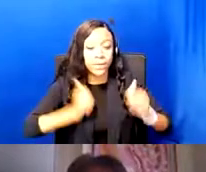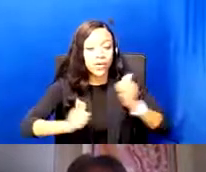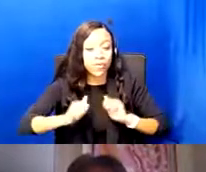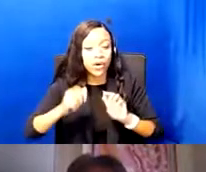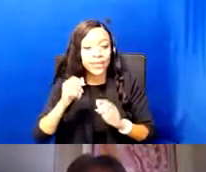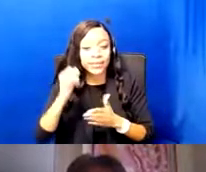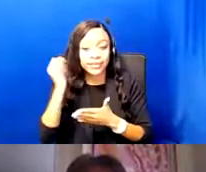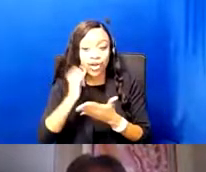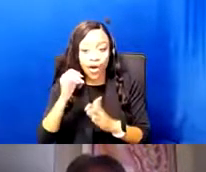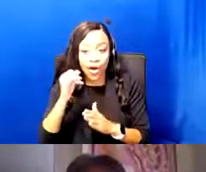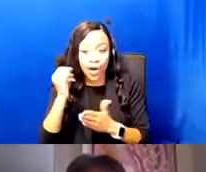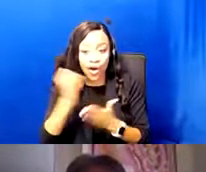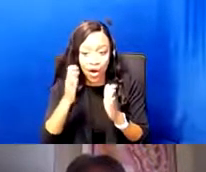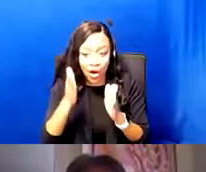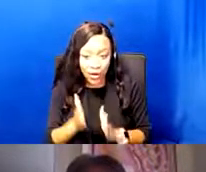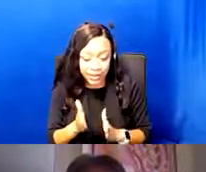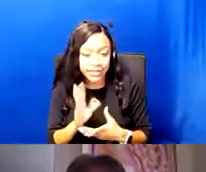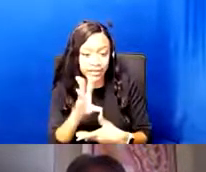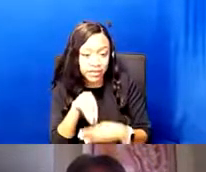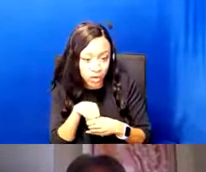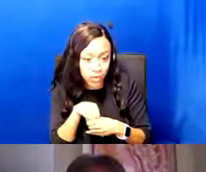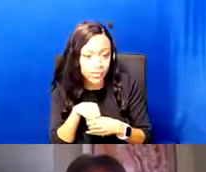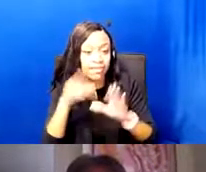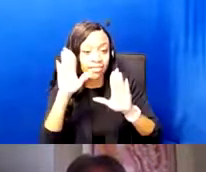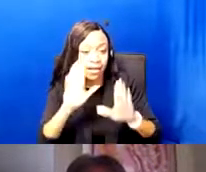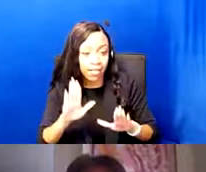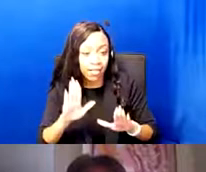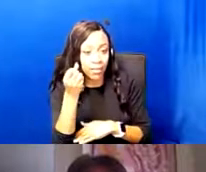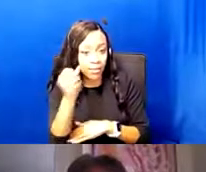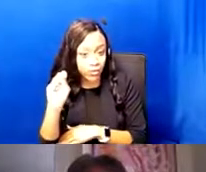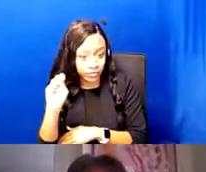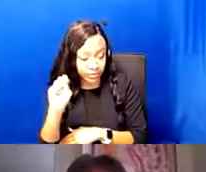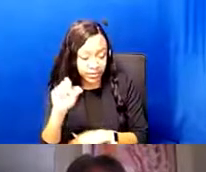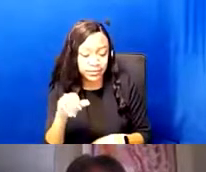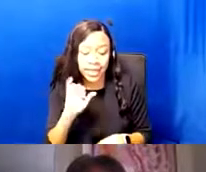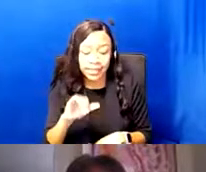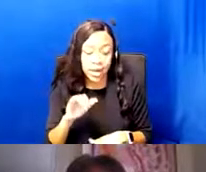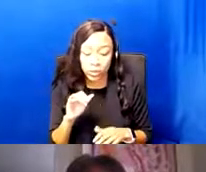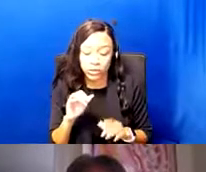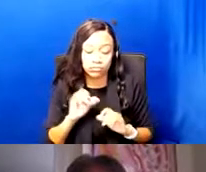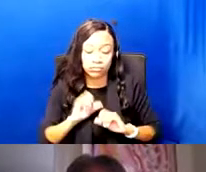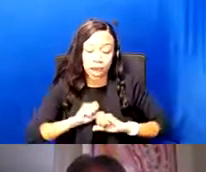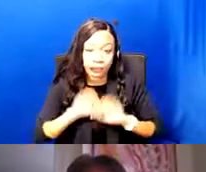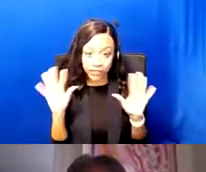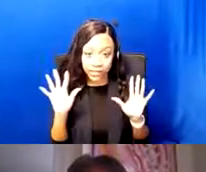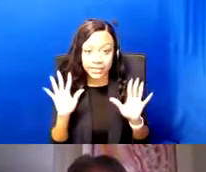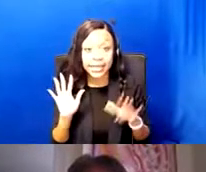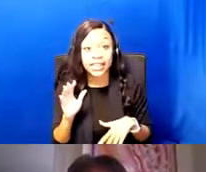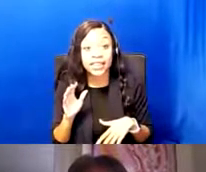and also the climate justice movement. It became very clear in our first meetings that the work of climate is not independent